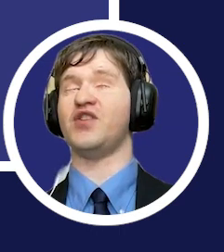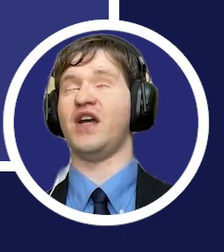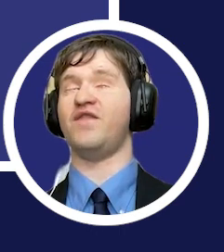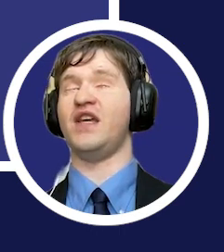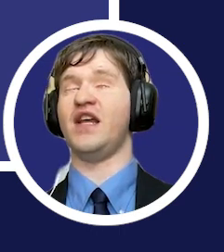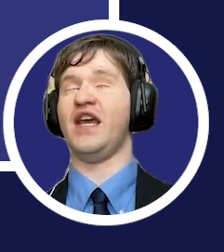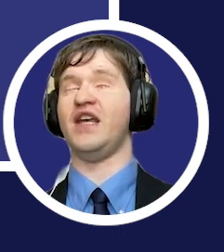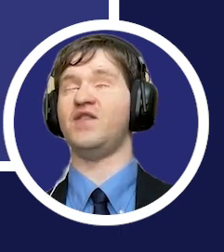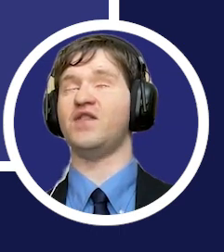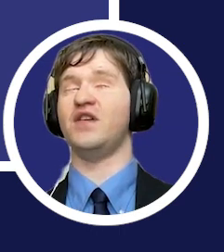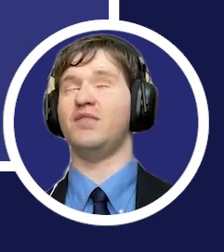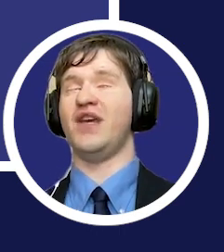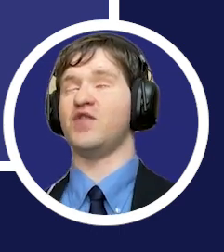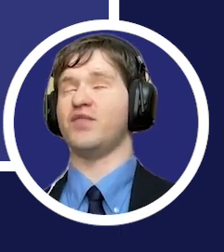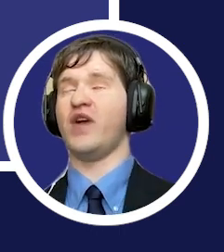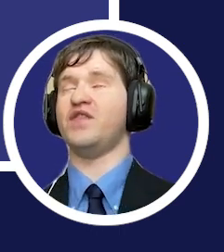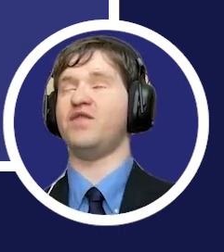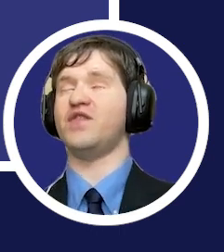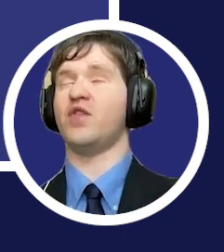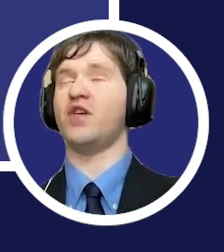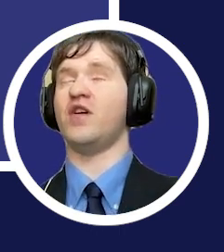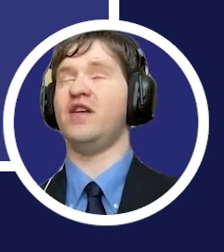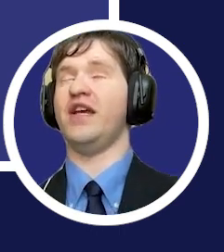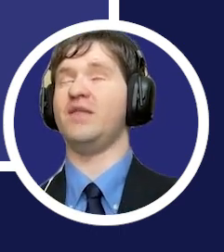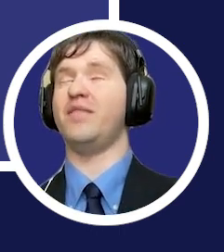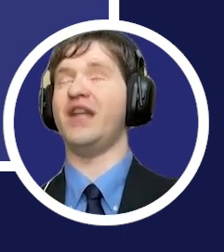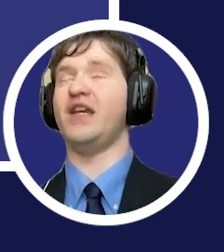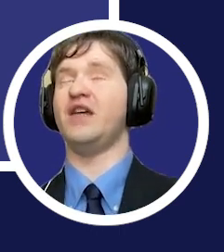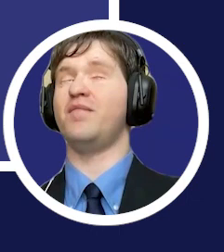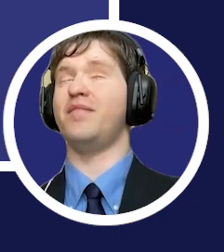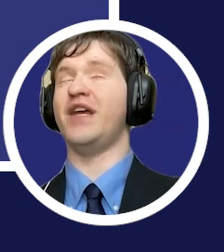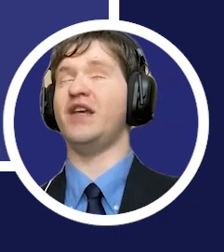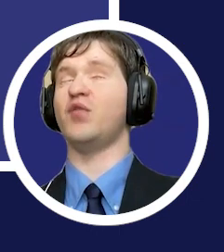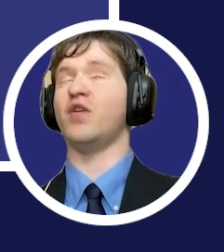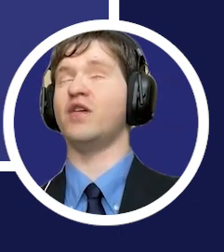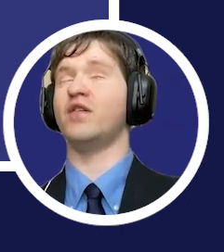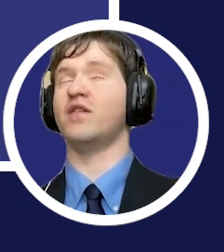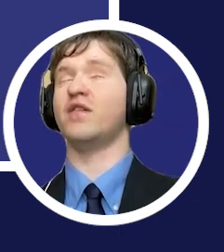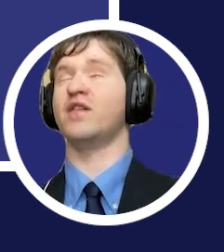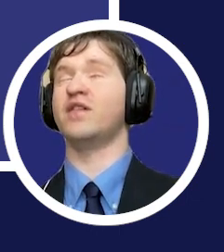HIV and AIDS, major depressive disorder, and many, many more.